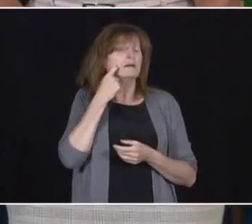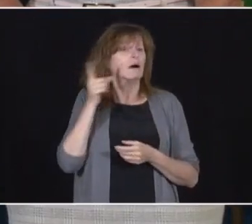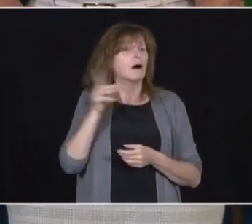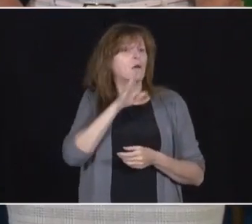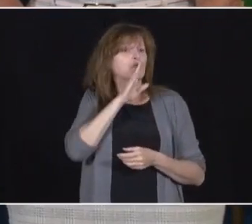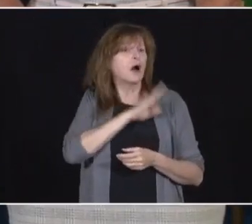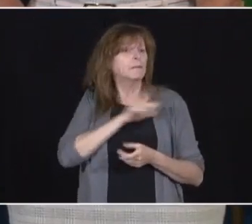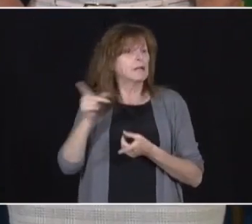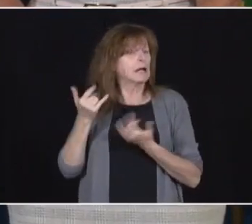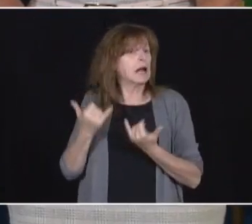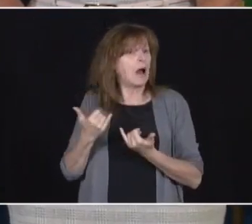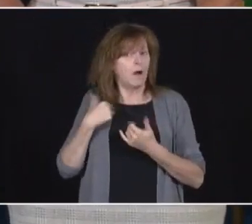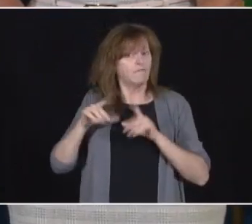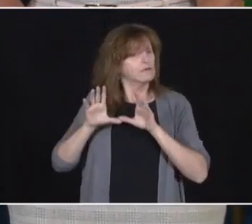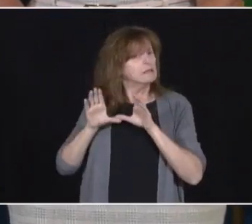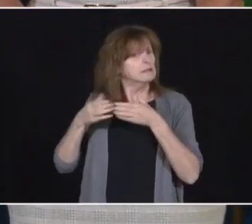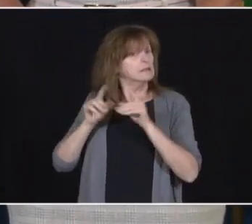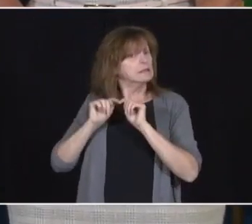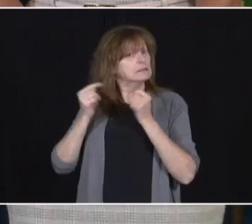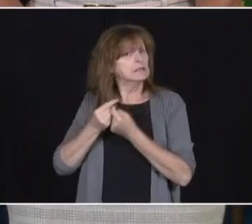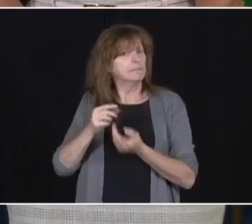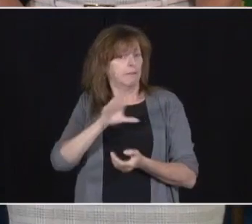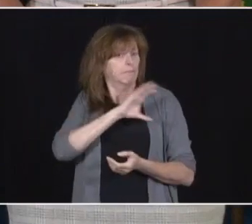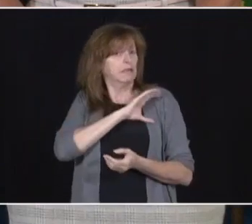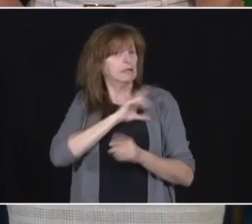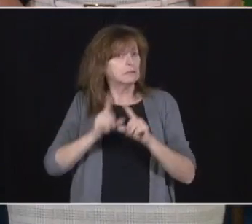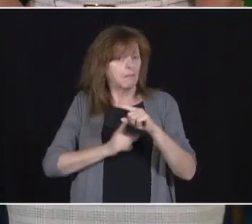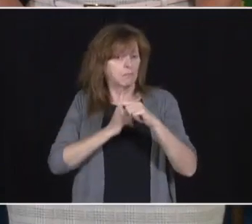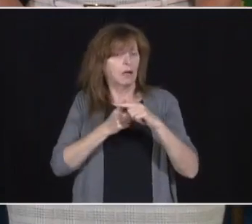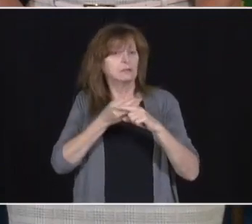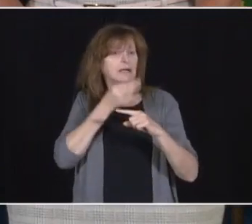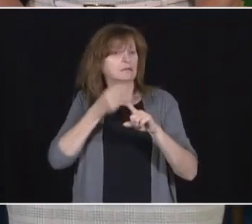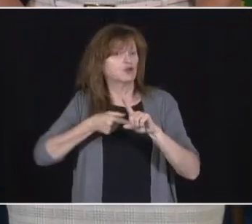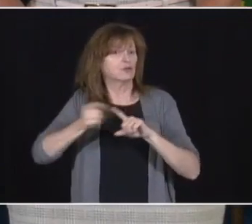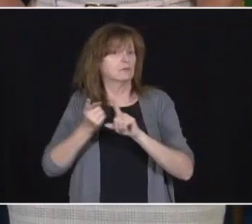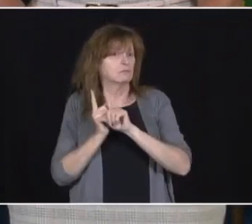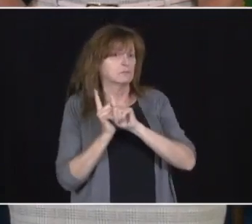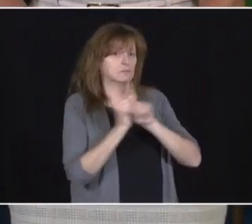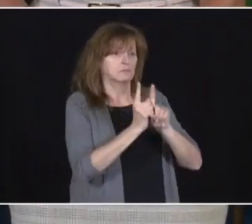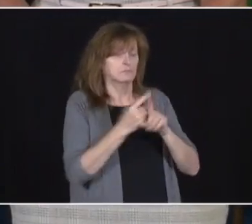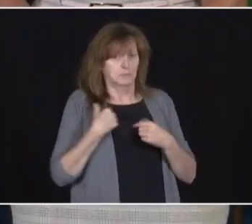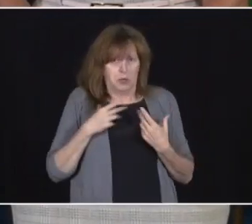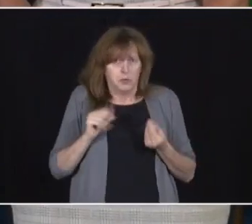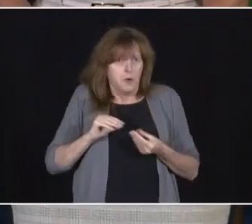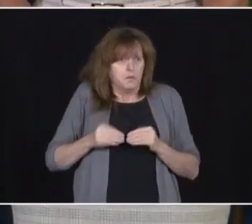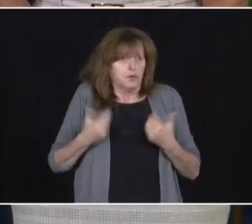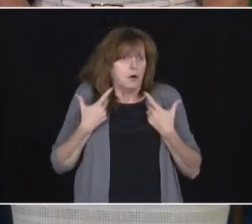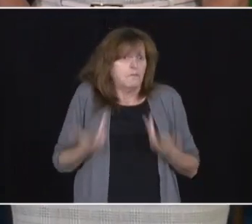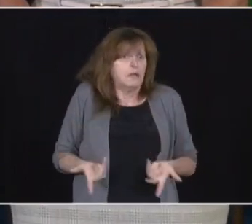and somebody has an issue, just like you are seeing in Brampton right now. They had their team there.